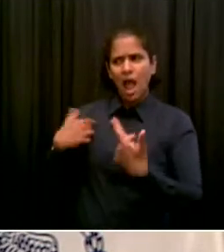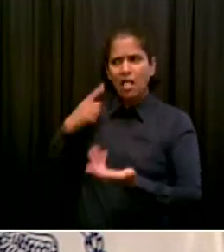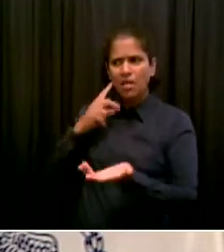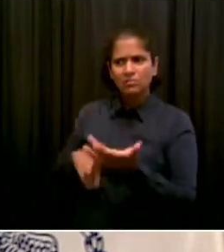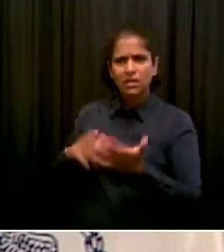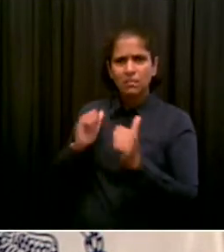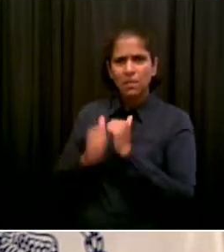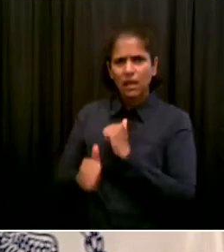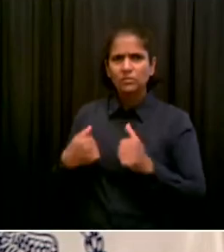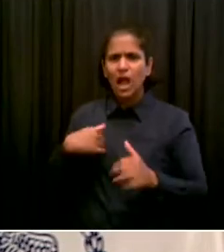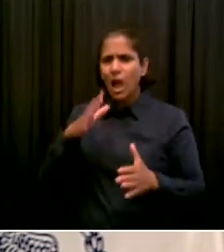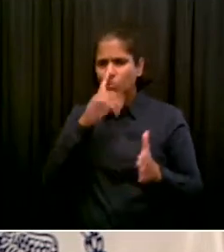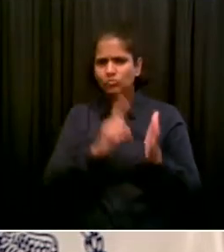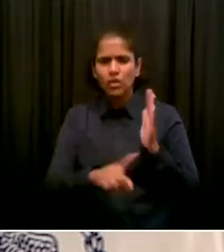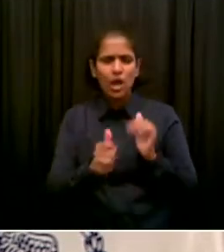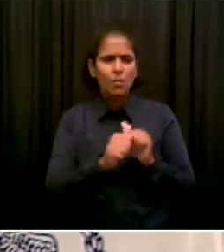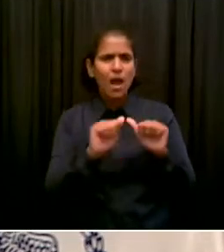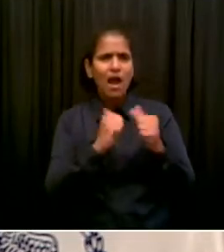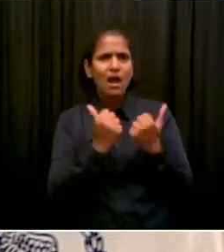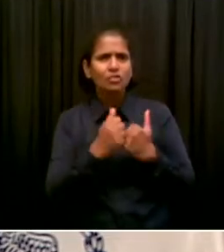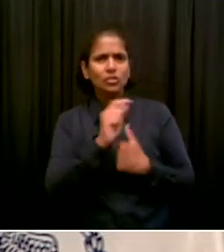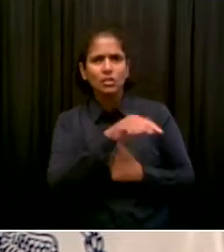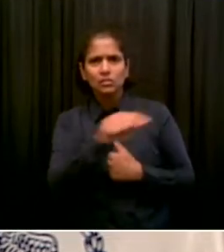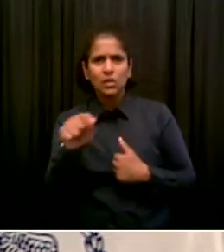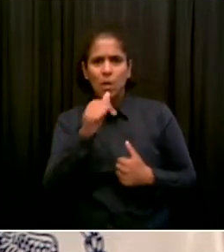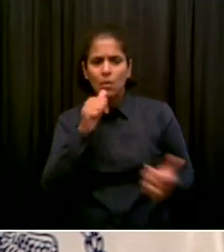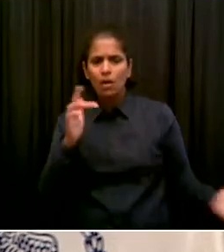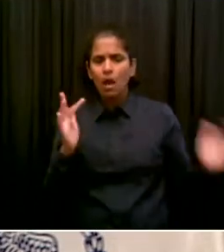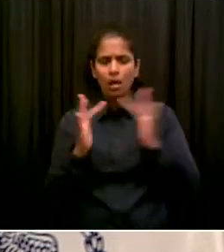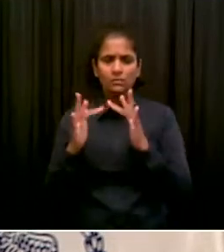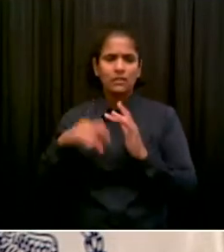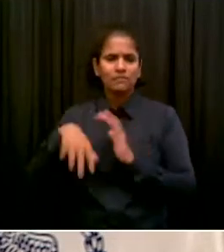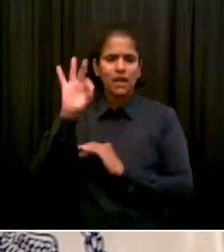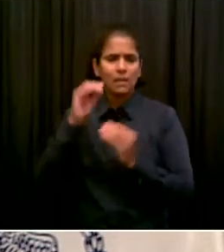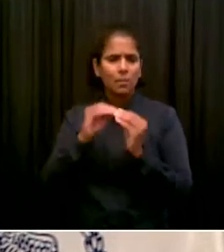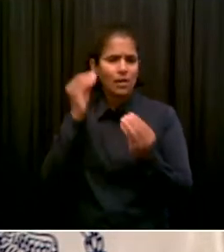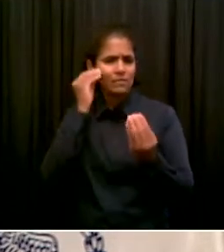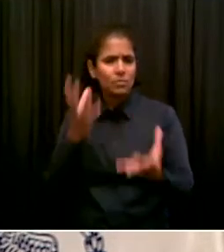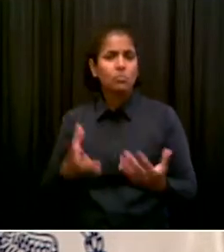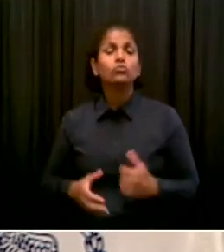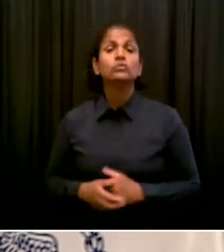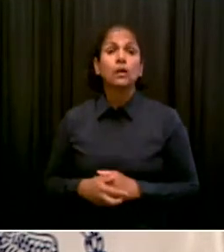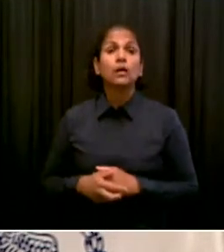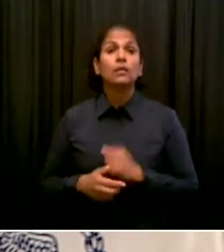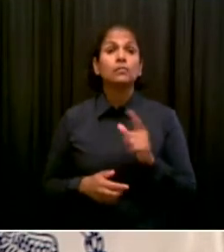CONSEQUENCES. IT ALSO DID PENS ON OUR CITY